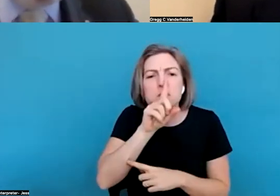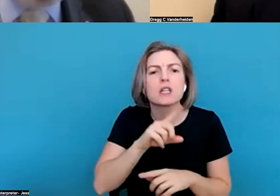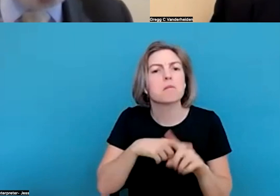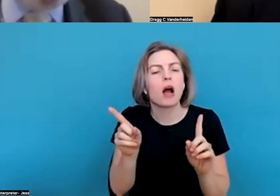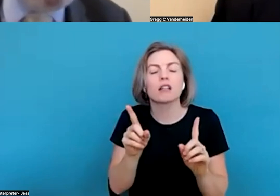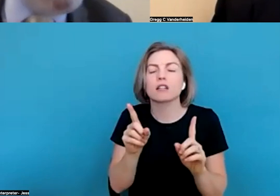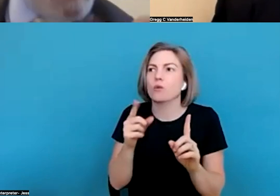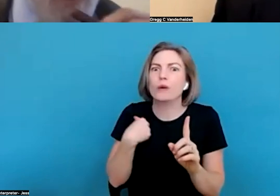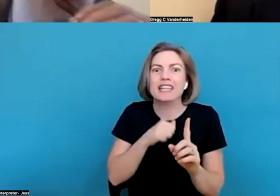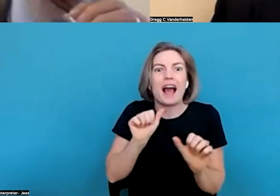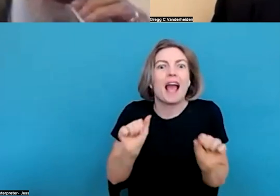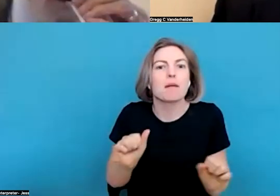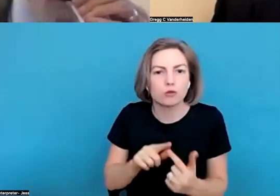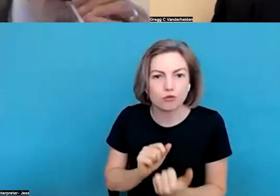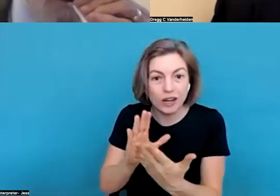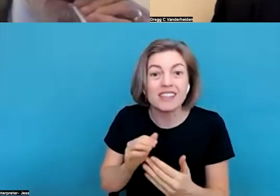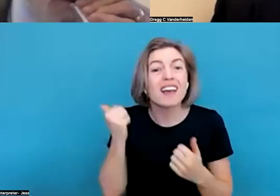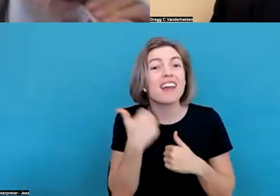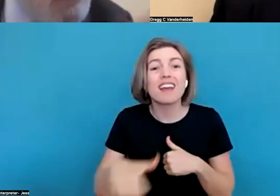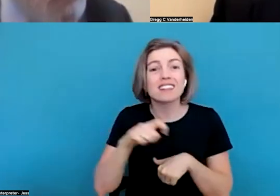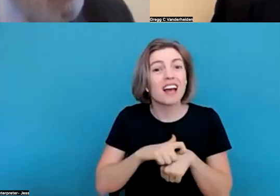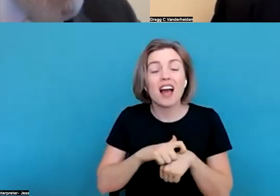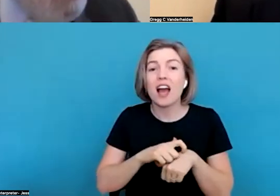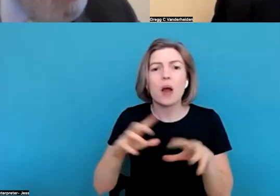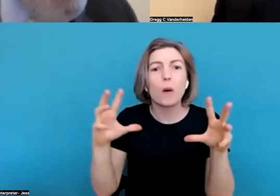Every time we get any meeting about what needs to be done around accessibility,